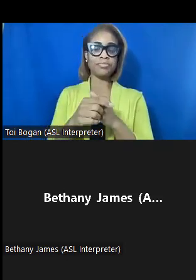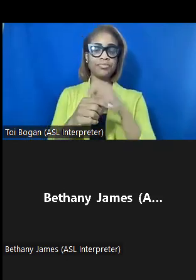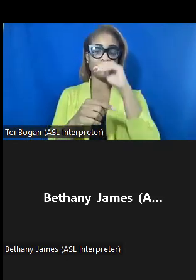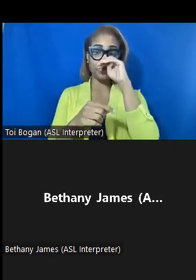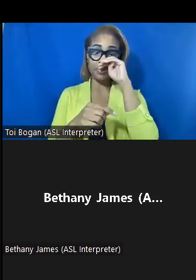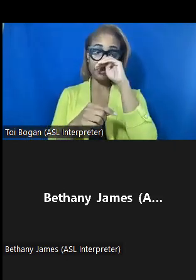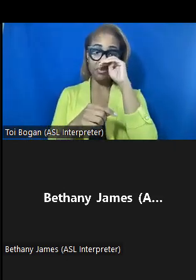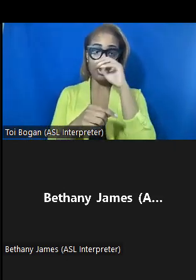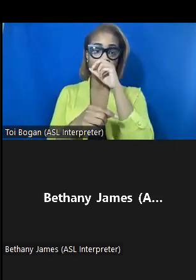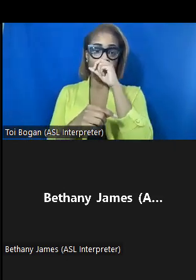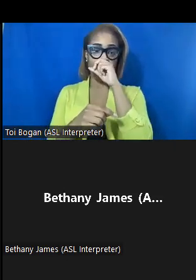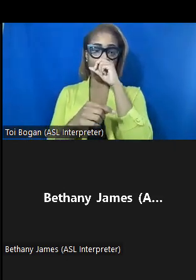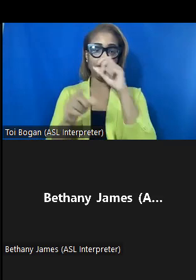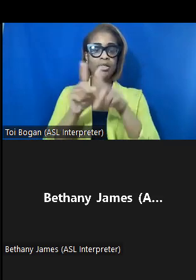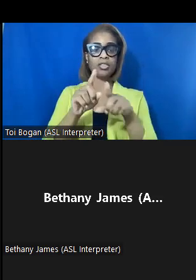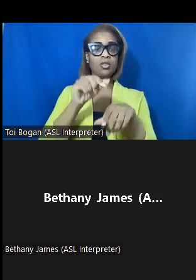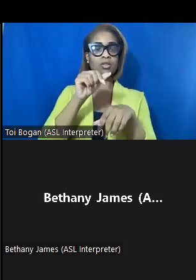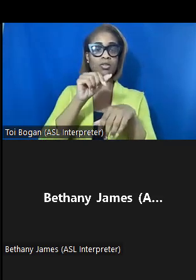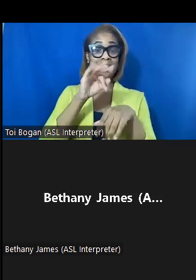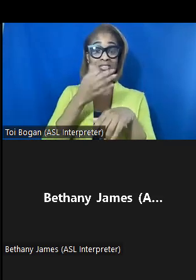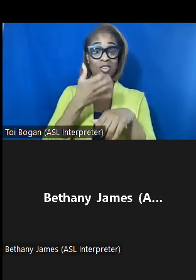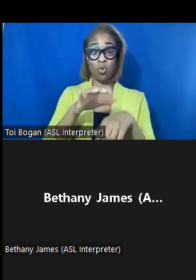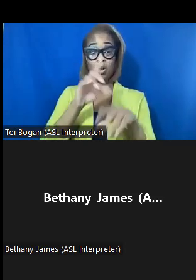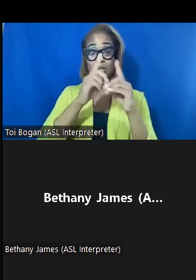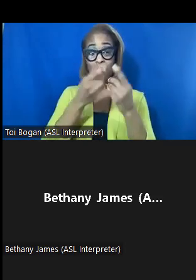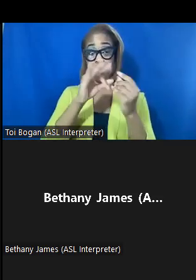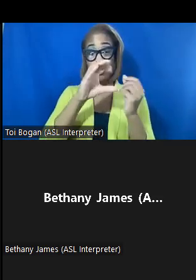If the department of civil rights isn't the avenue you want to go, but both laws allow